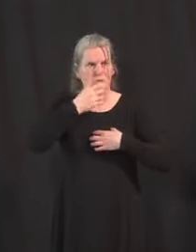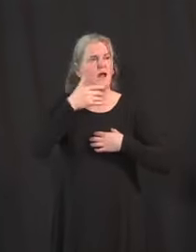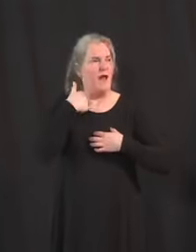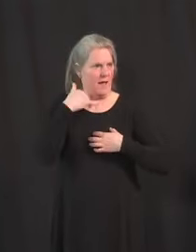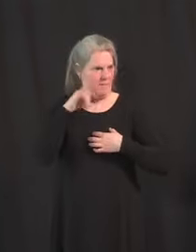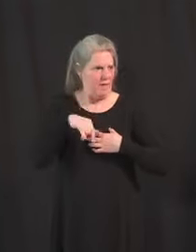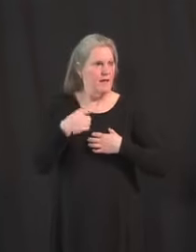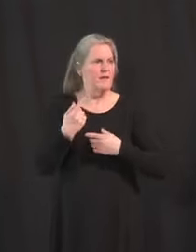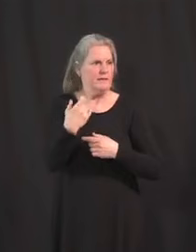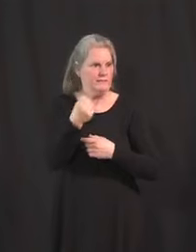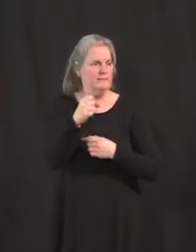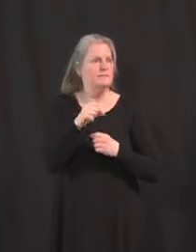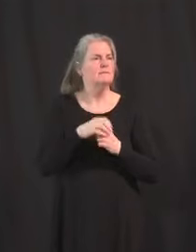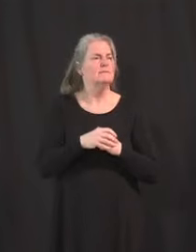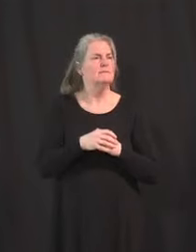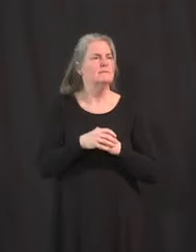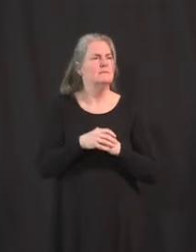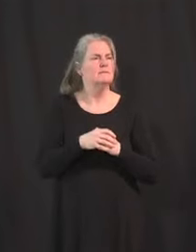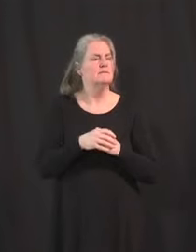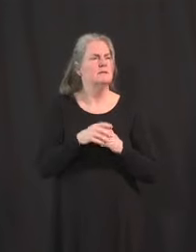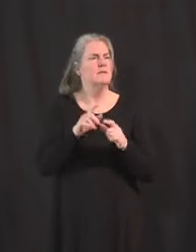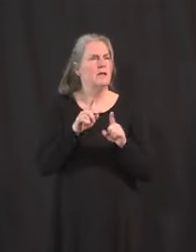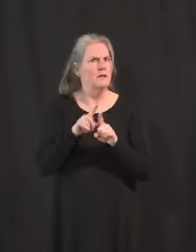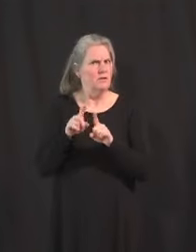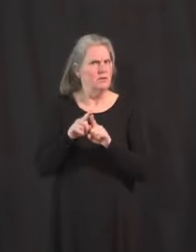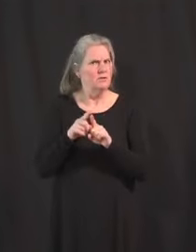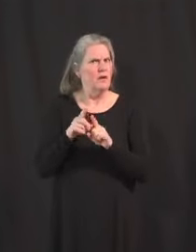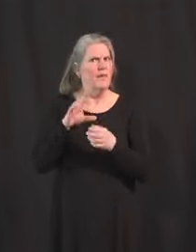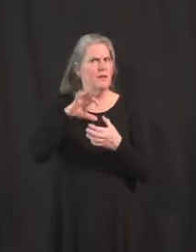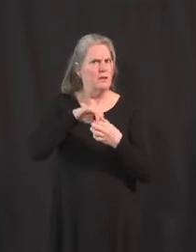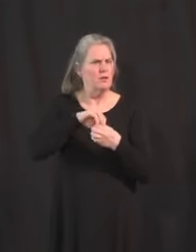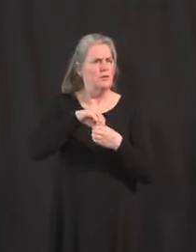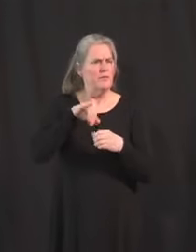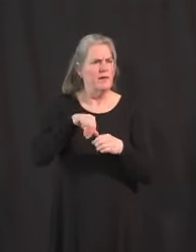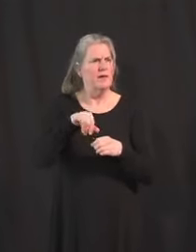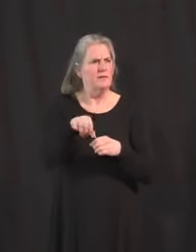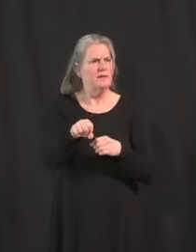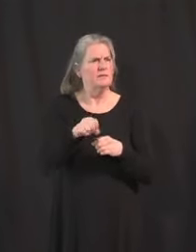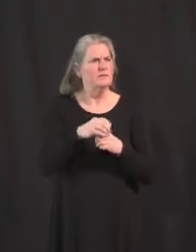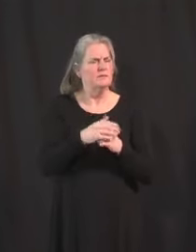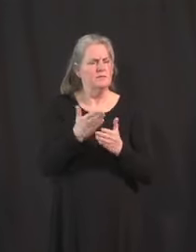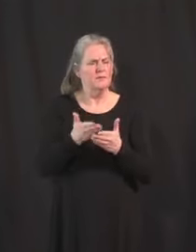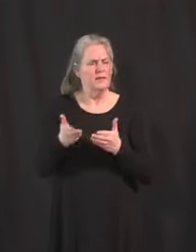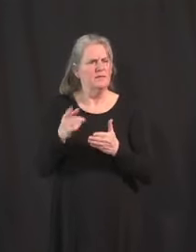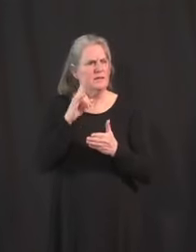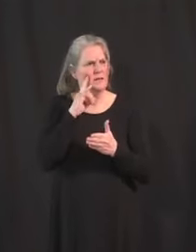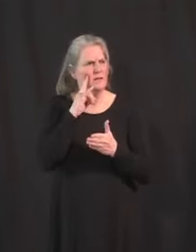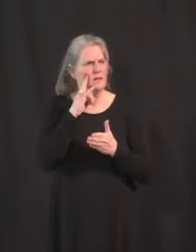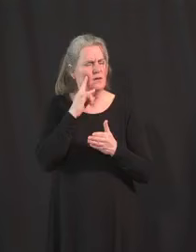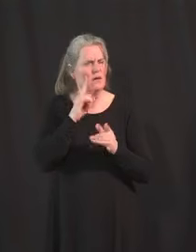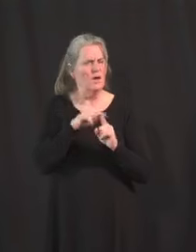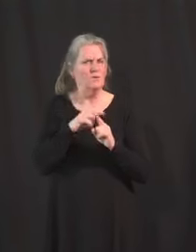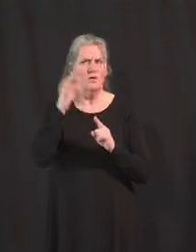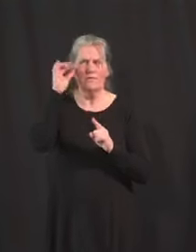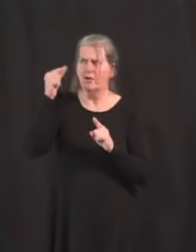AND I BELIEVE TO SUPPLIES ASSOCIATED WITH VENTILATORS. THERE'S ALSO A FEDERAL PROCESS FOR DIAGNOSTIC EQUIPMENT SUCH AS